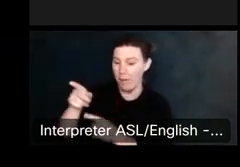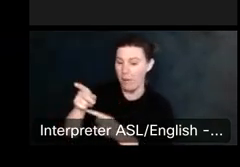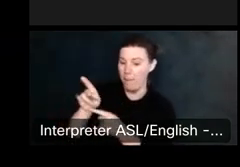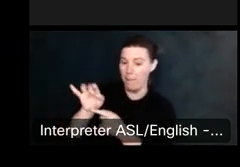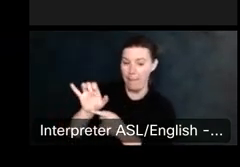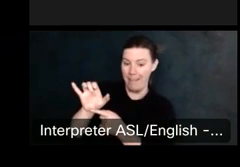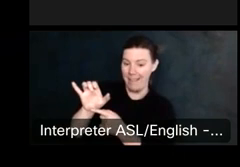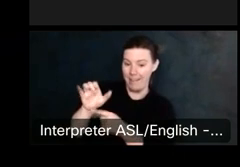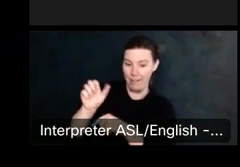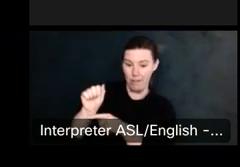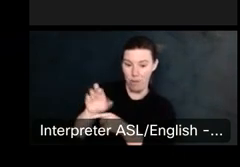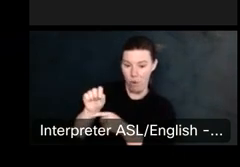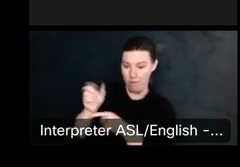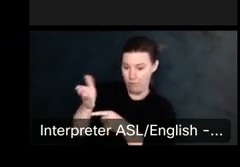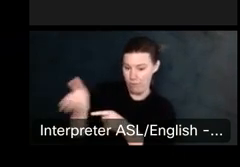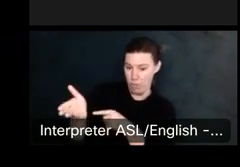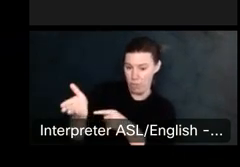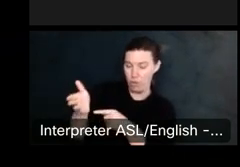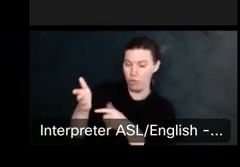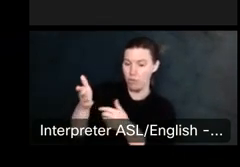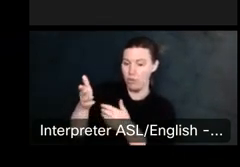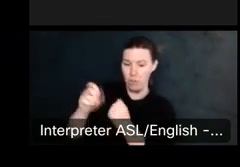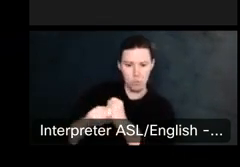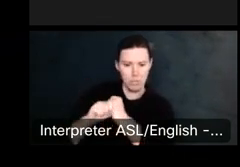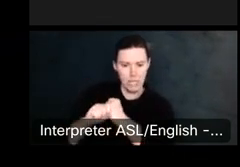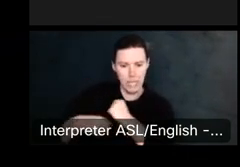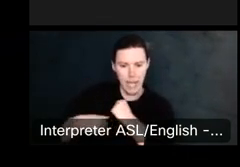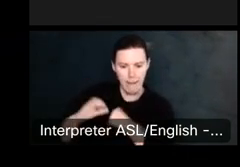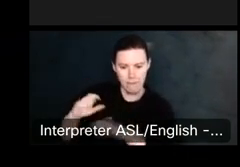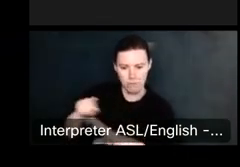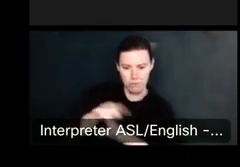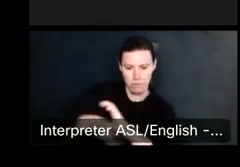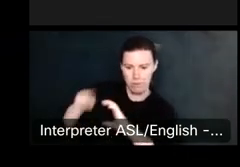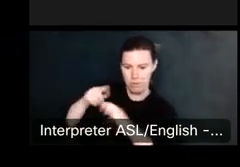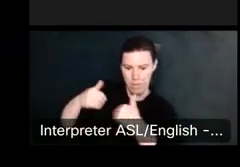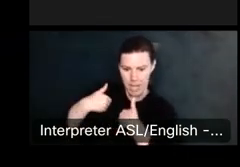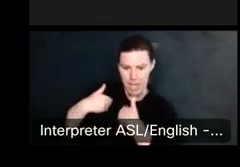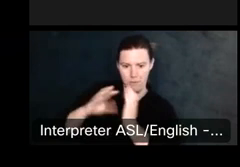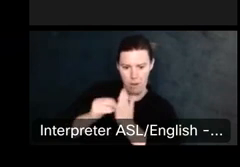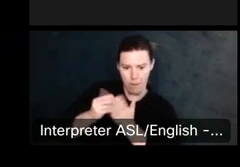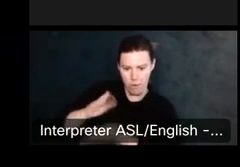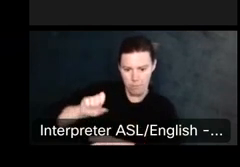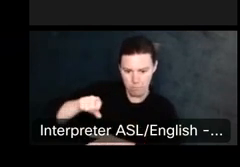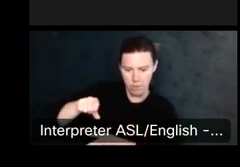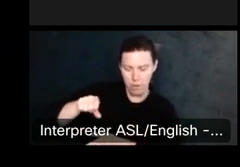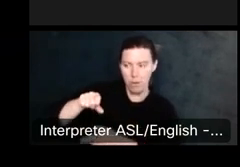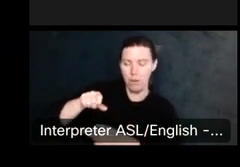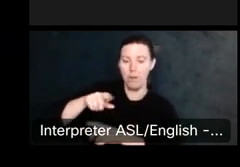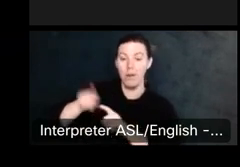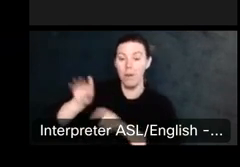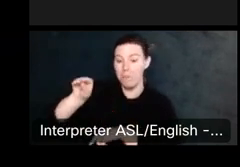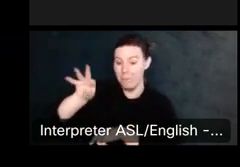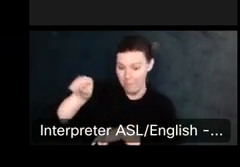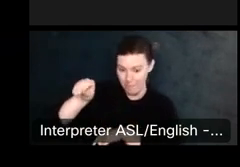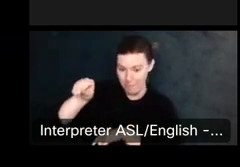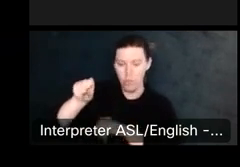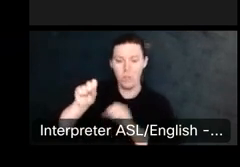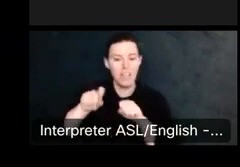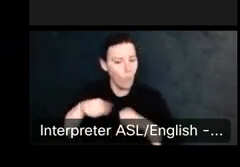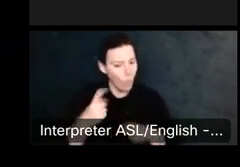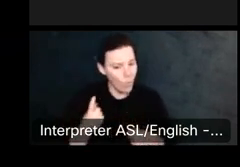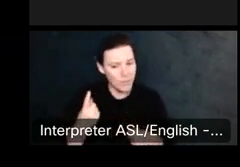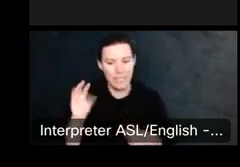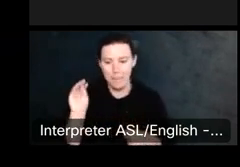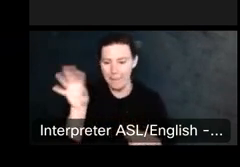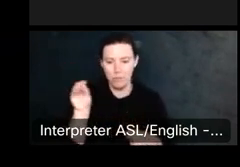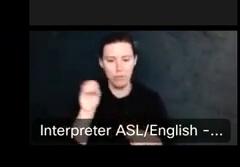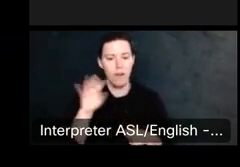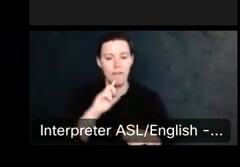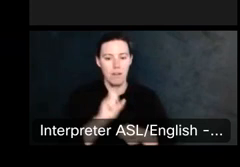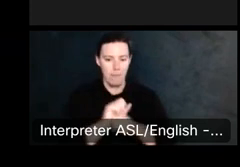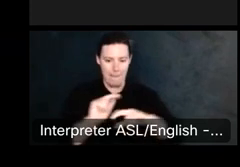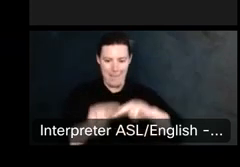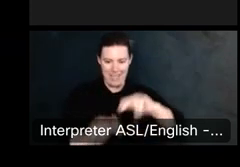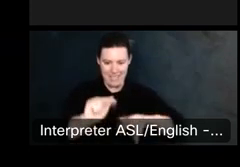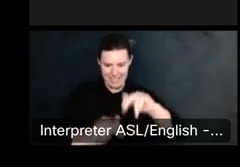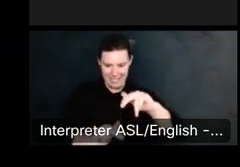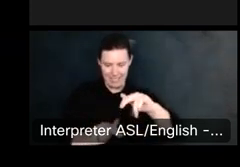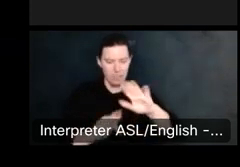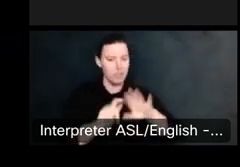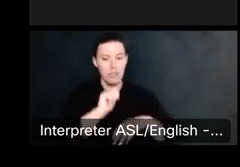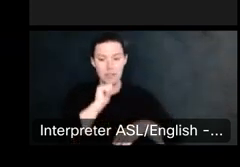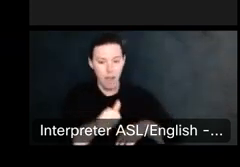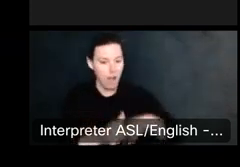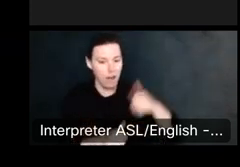Copyright works, you're allowed to take photos of buildings, only not of our other artworks that are out there in the world in the public.